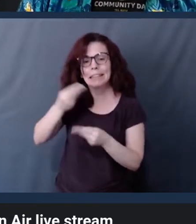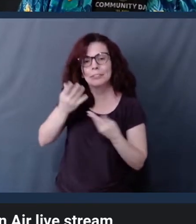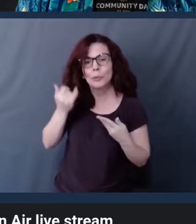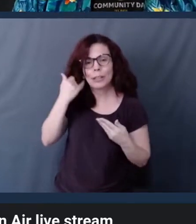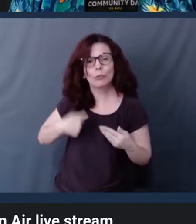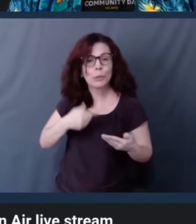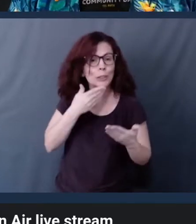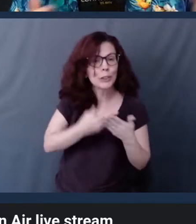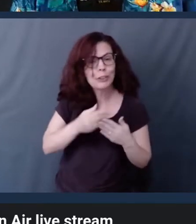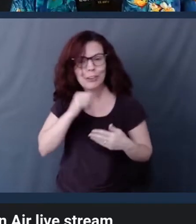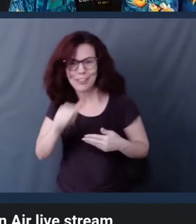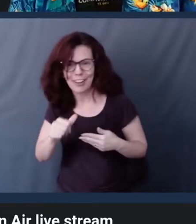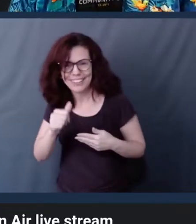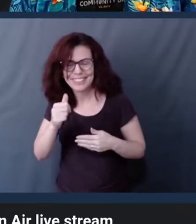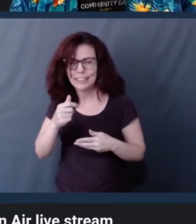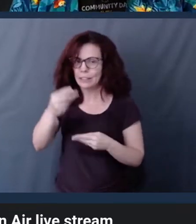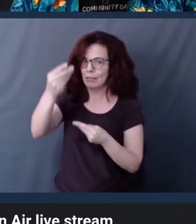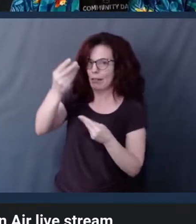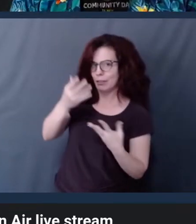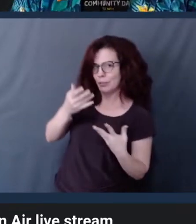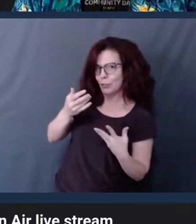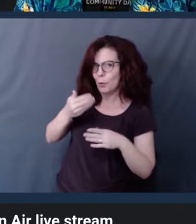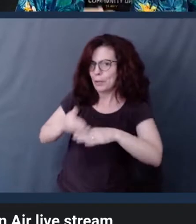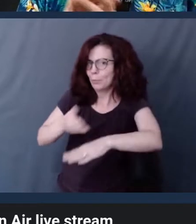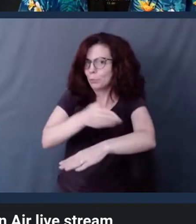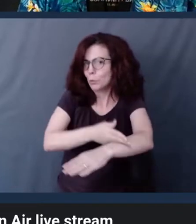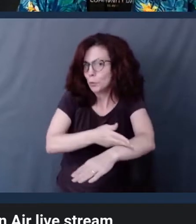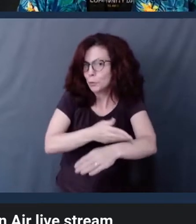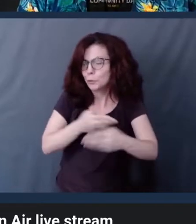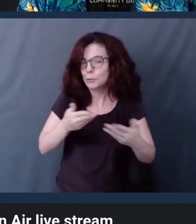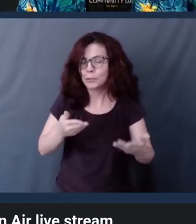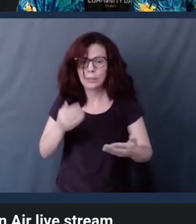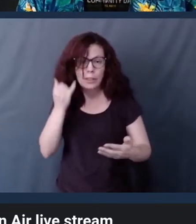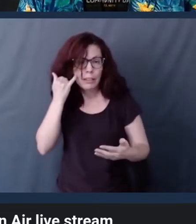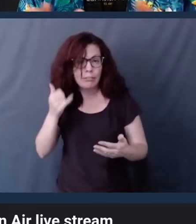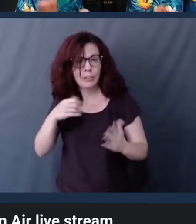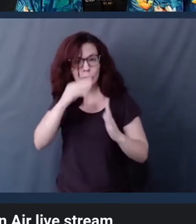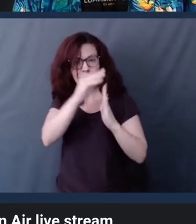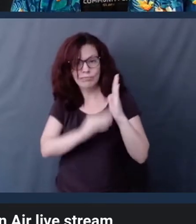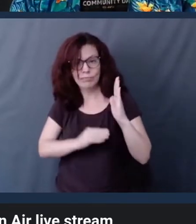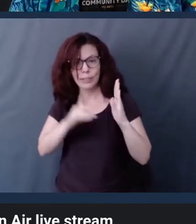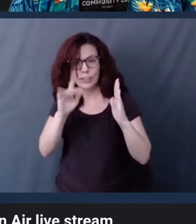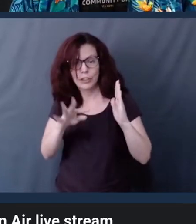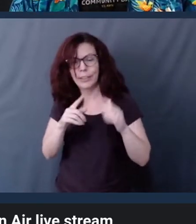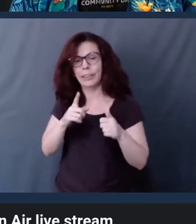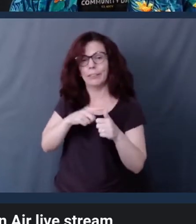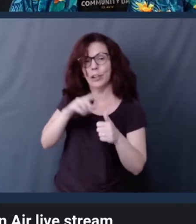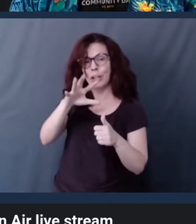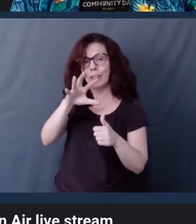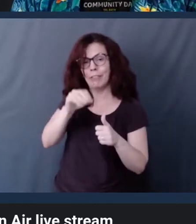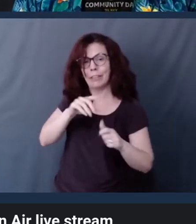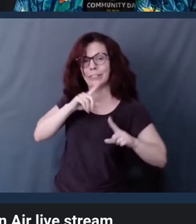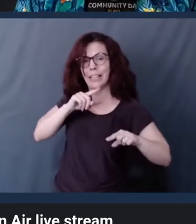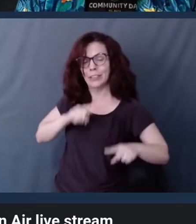Please let us know, how can we make this better? If you fill the survey, first 50 people will get 10 bucks in AWS credit.